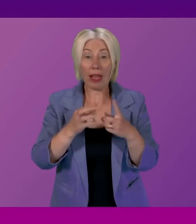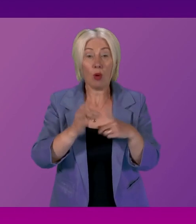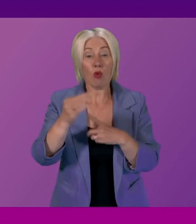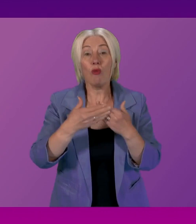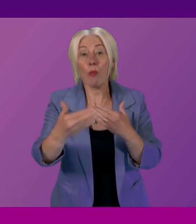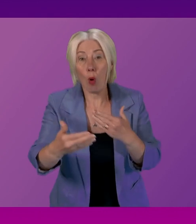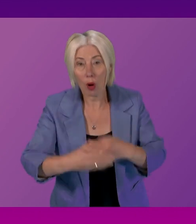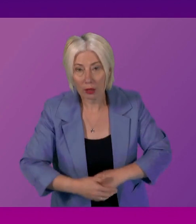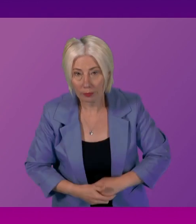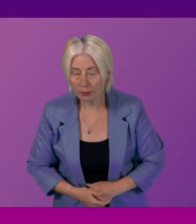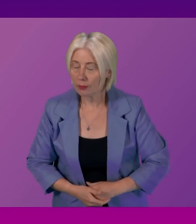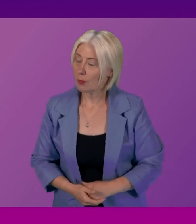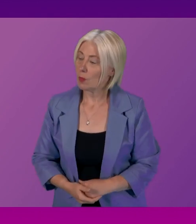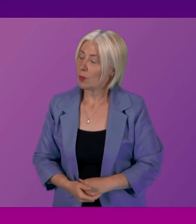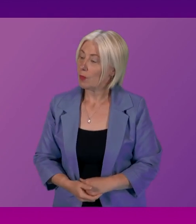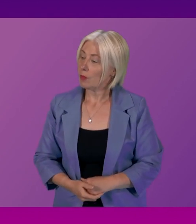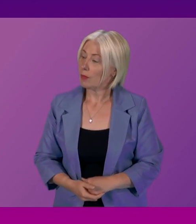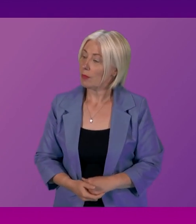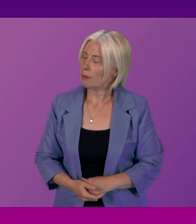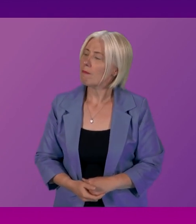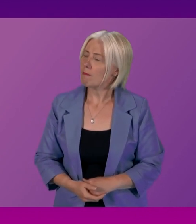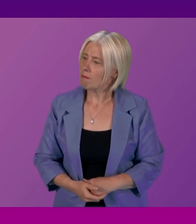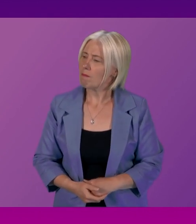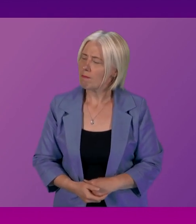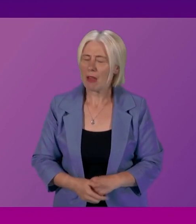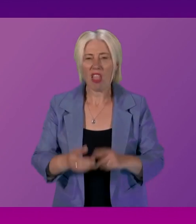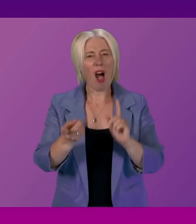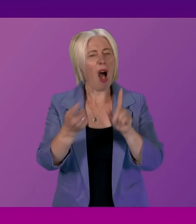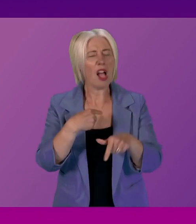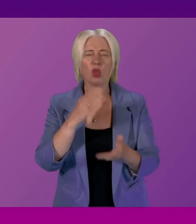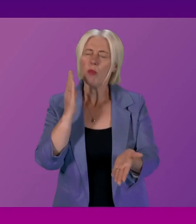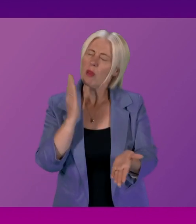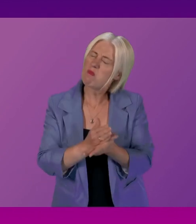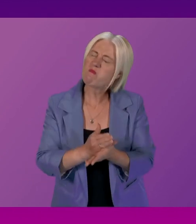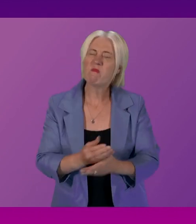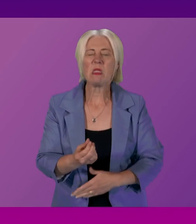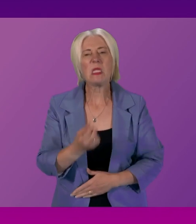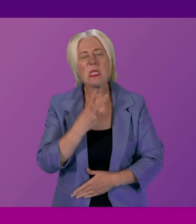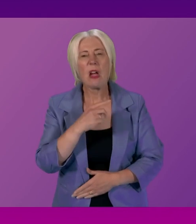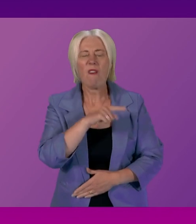Those answers will be bitterly disappointing for Margaret and Irene and the hundreds of